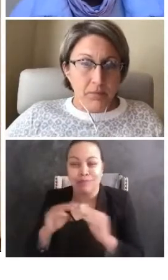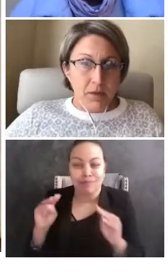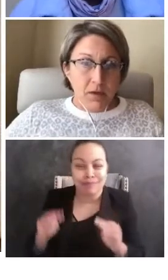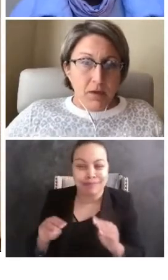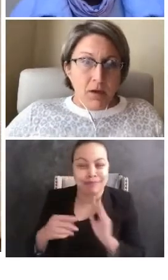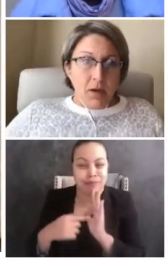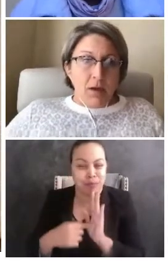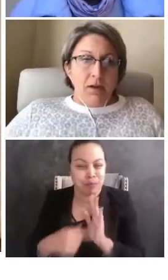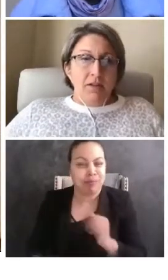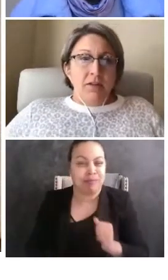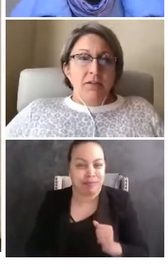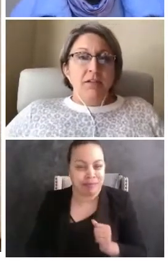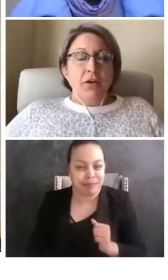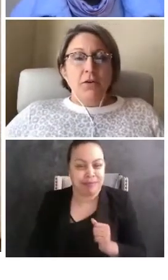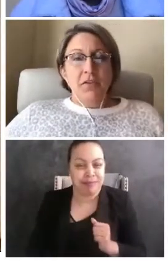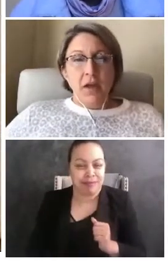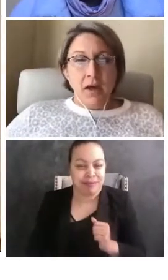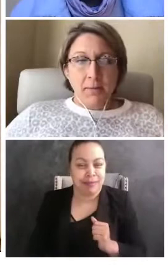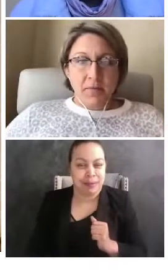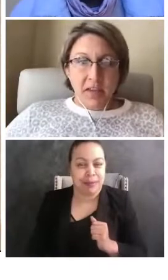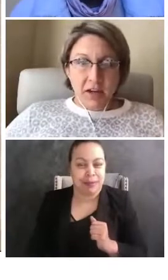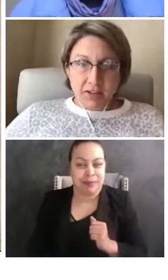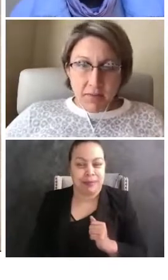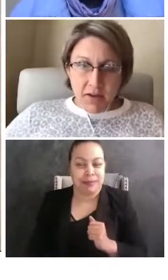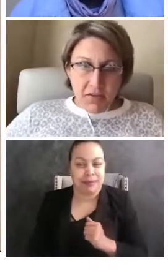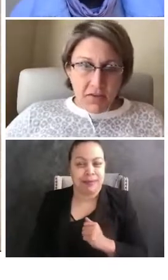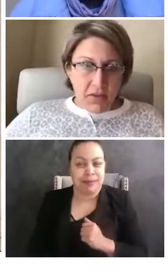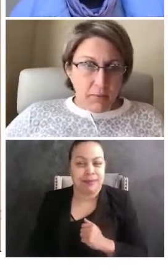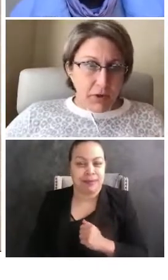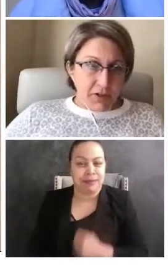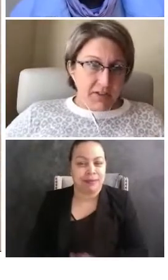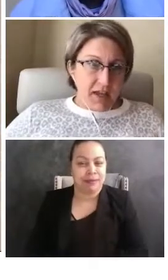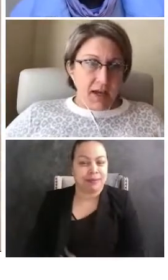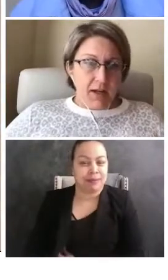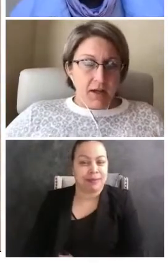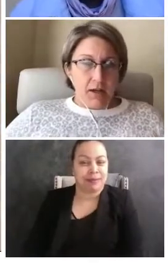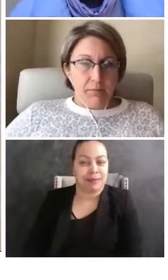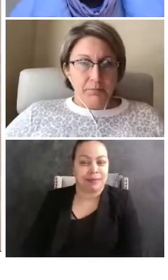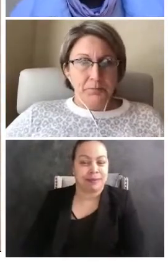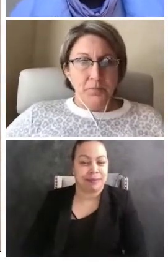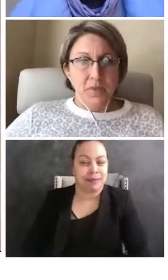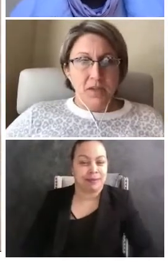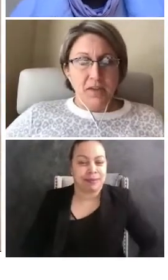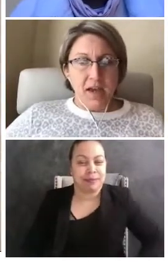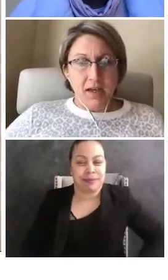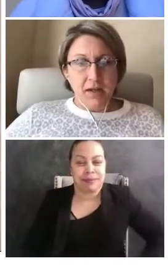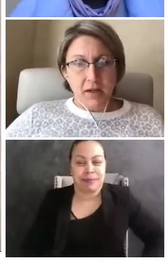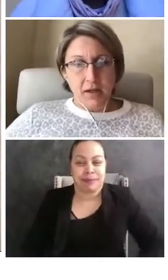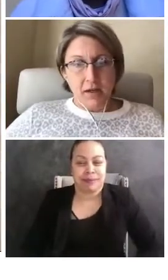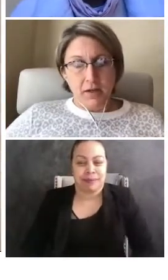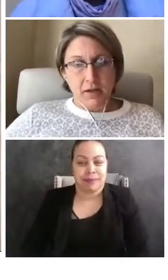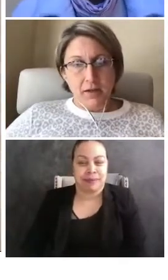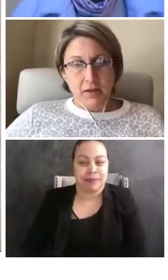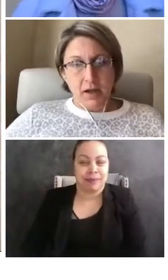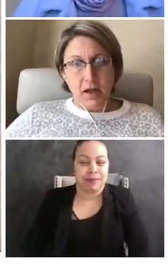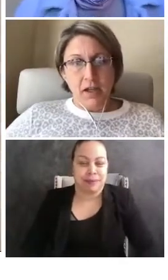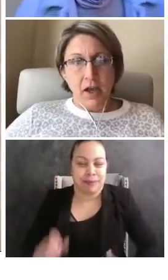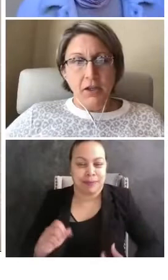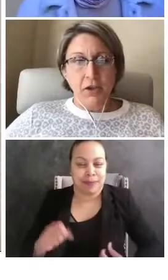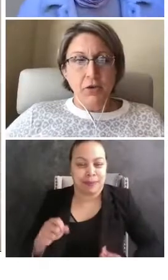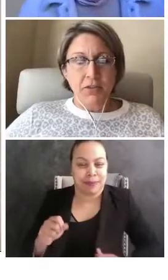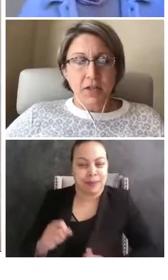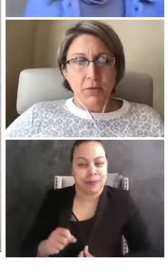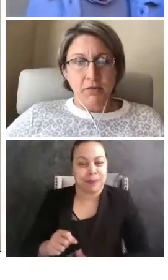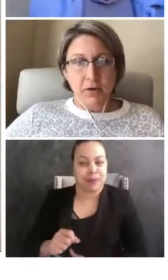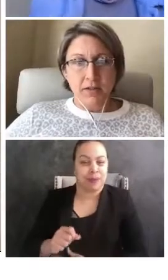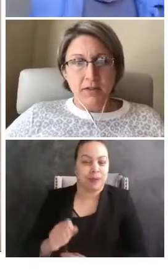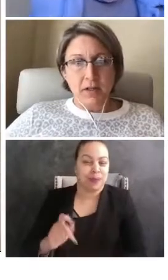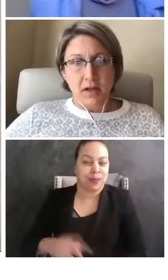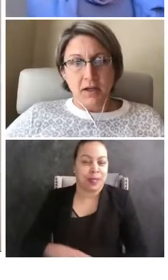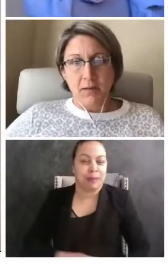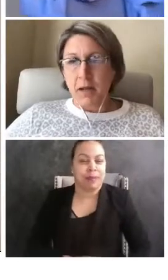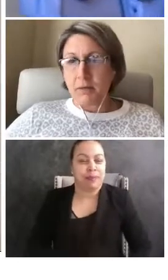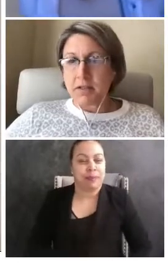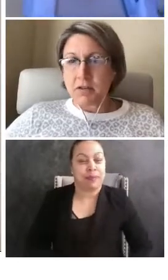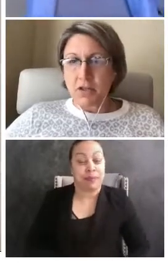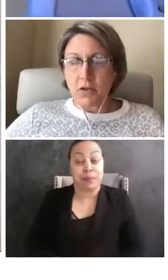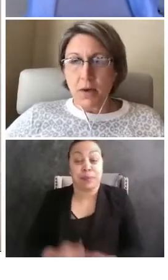Kim: So here are some of the books that I used and referenced in my research on the